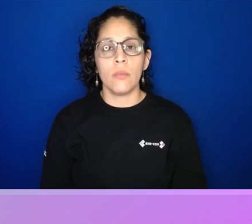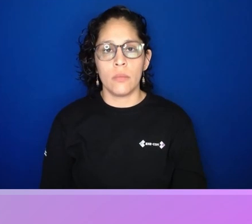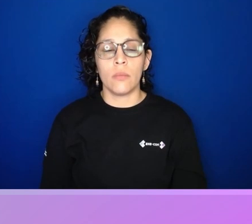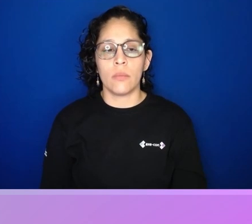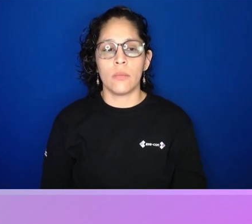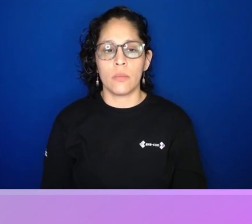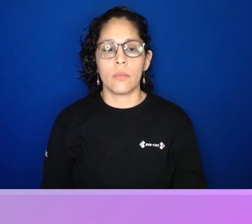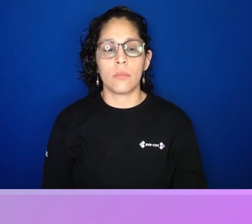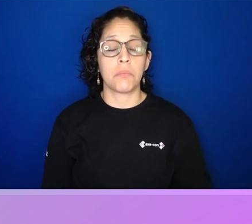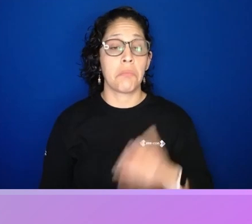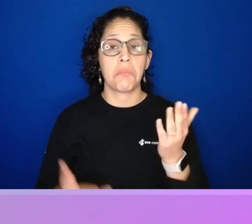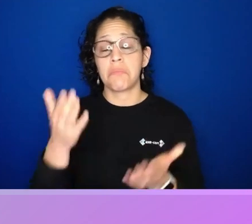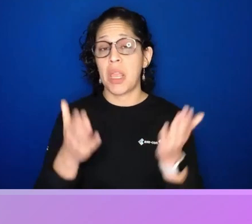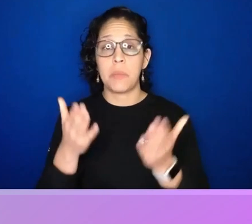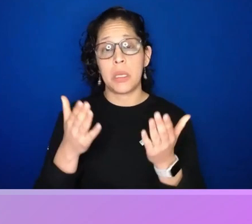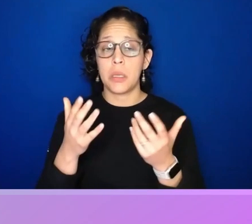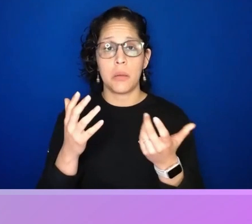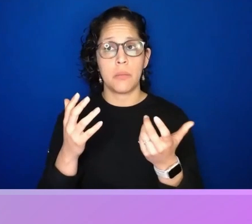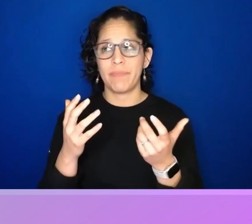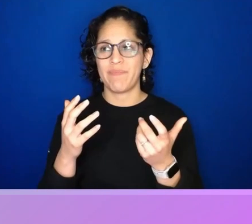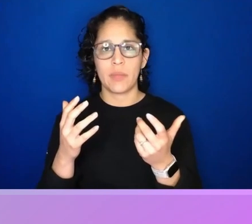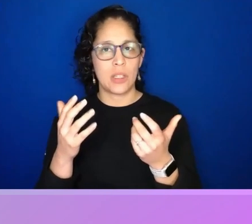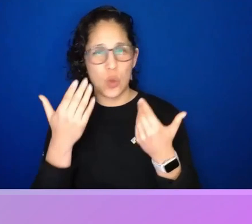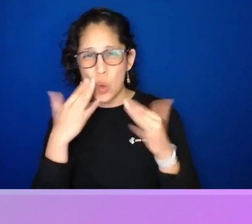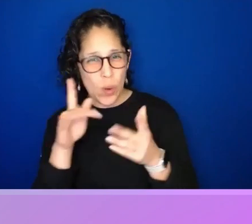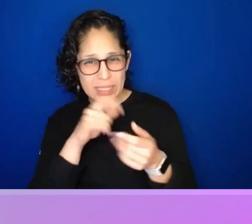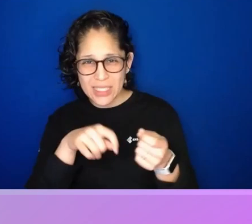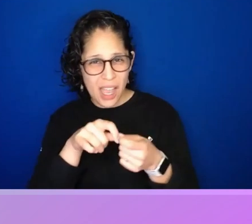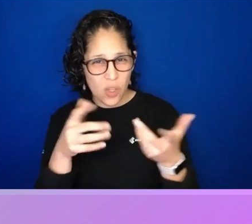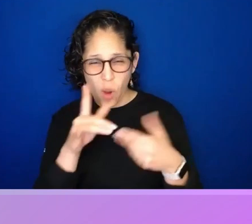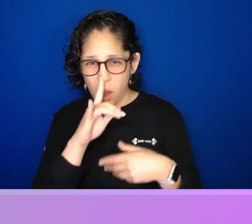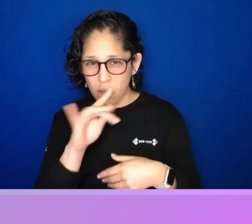will help to determine how best to convey the purpose to a person in technology such as the